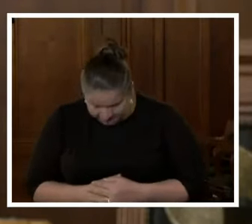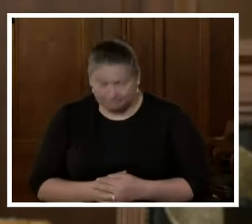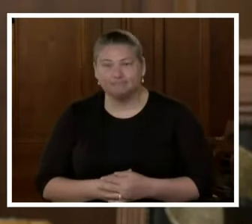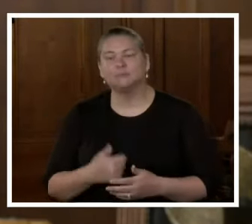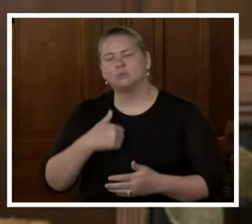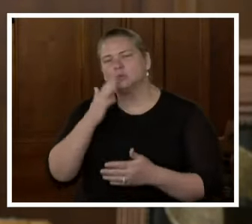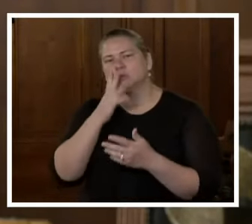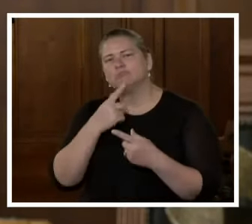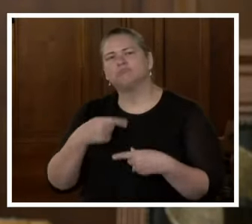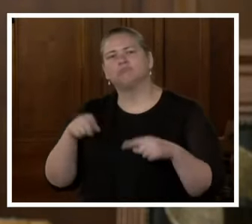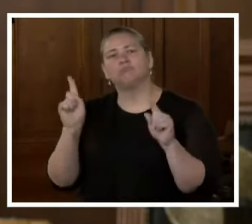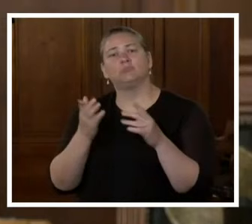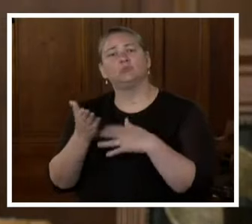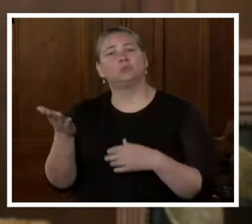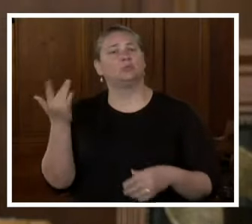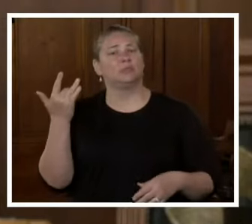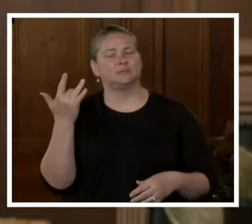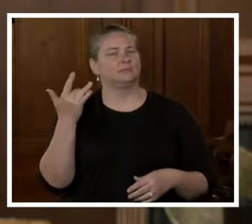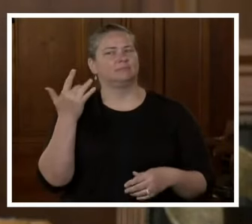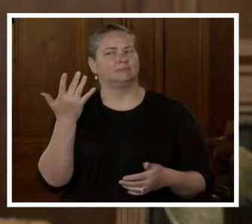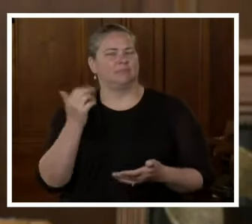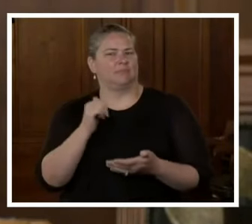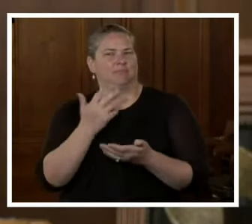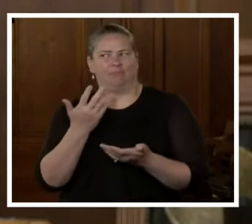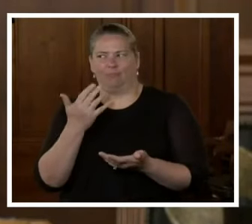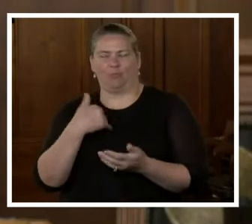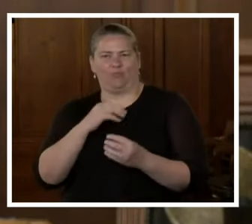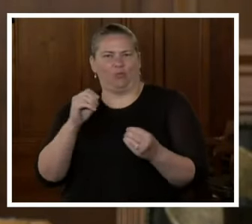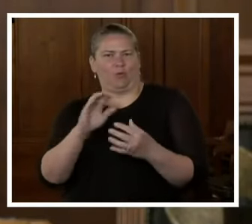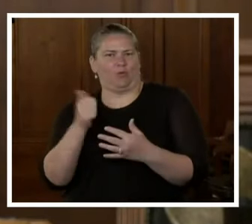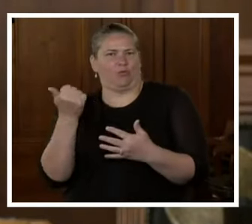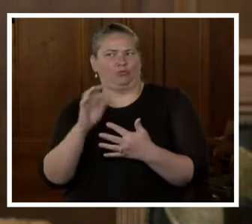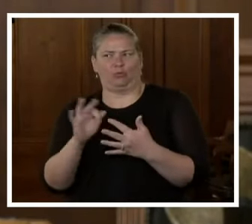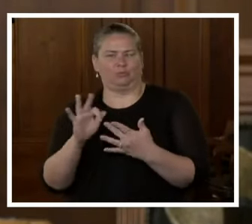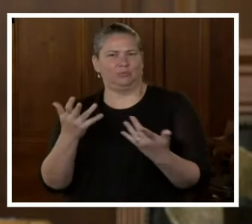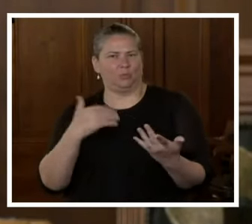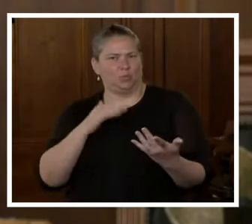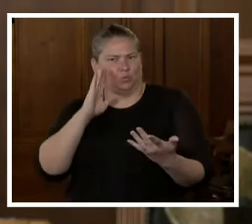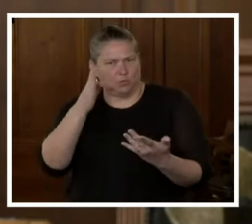INEQUALITY AS WELL. NOW IS OUR OPPORTUNITY TO BUILD